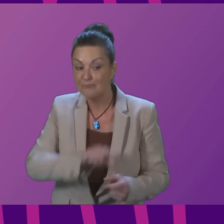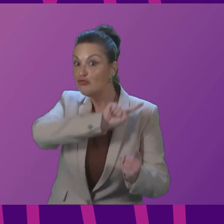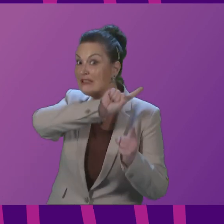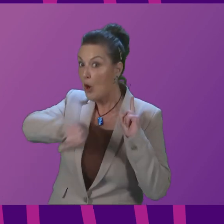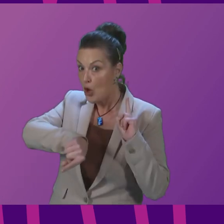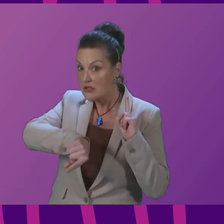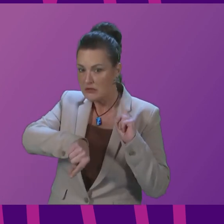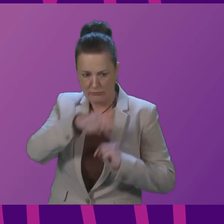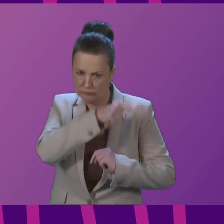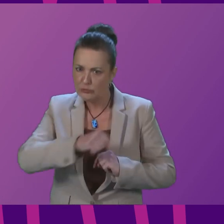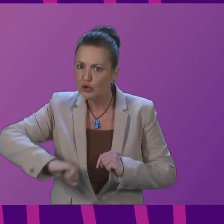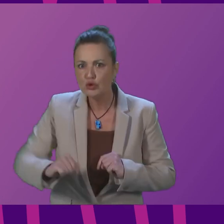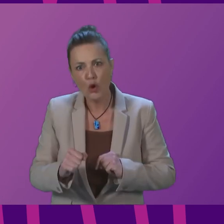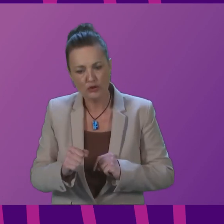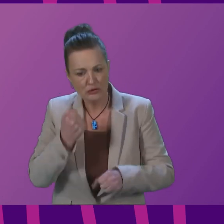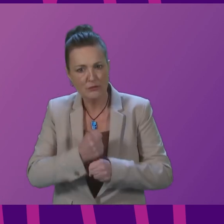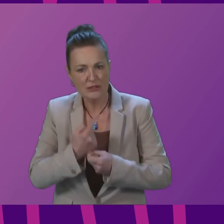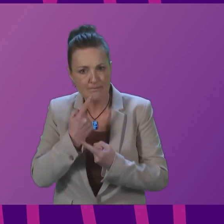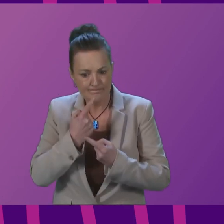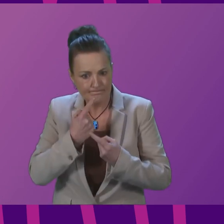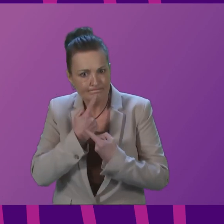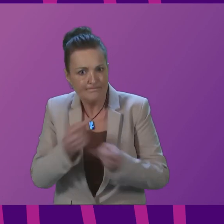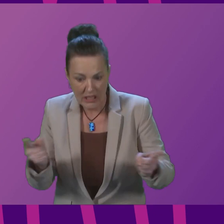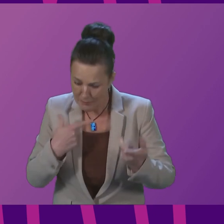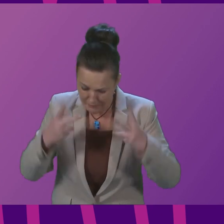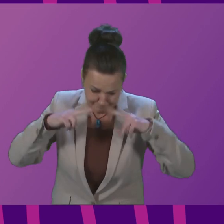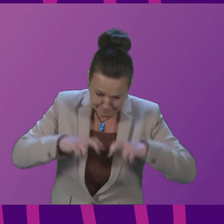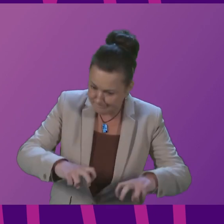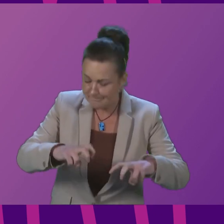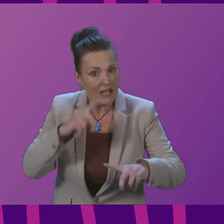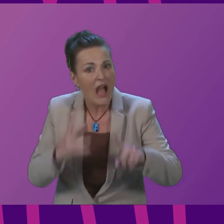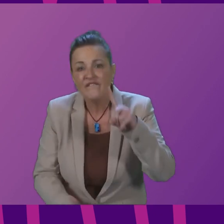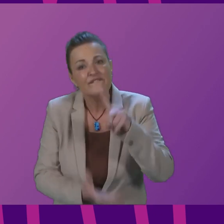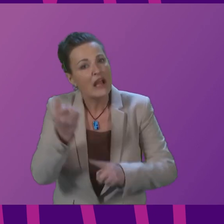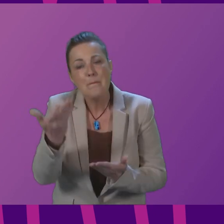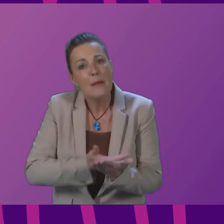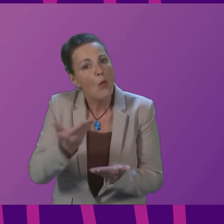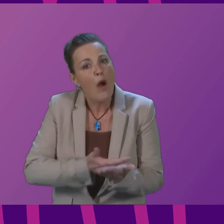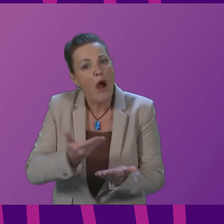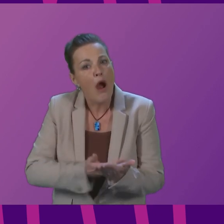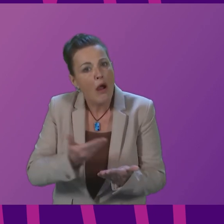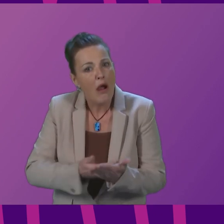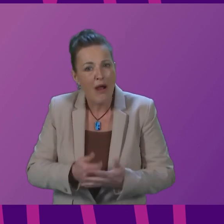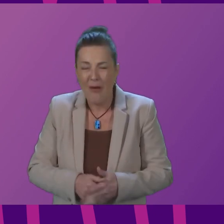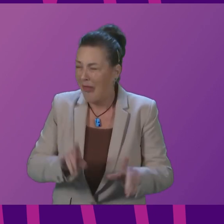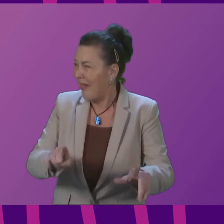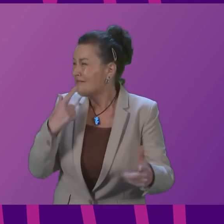“A thorough search has been conducted and the paperwork ... cannot be located.” That is laughable.